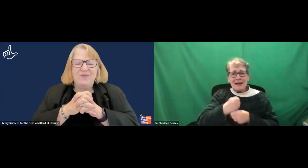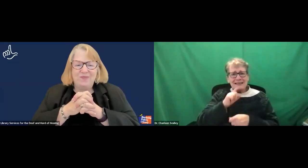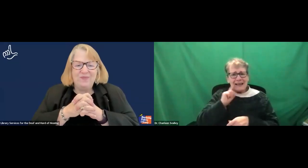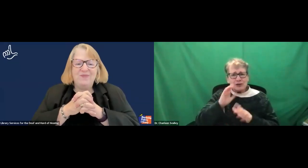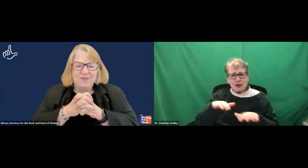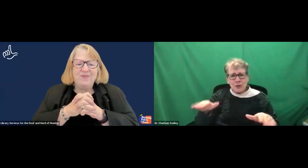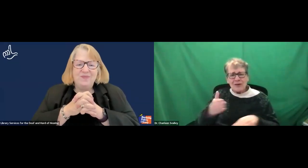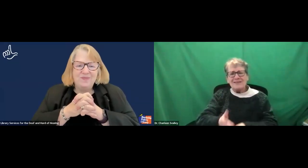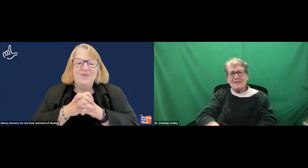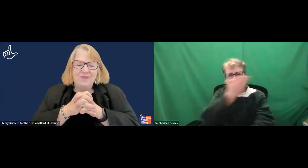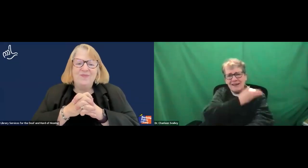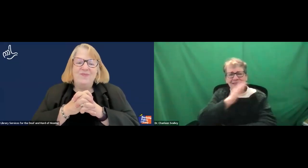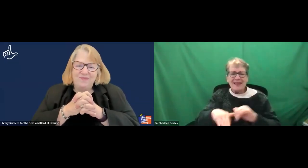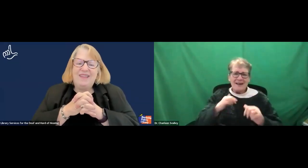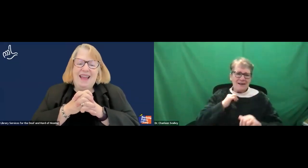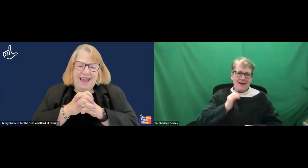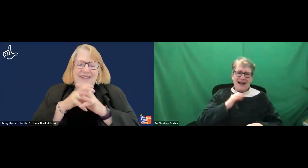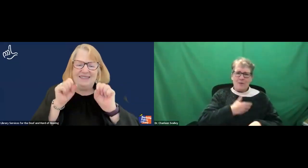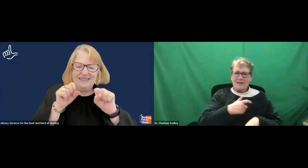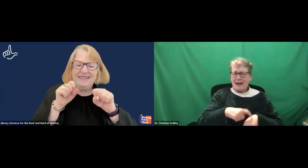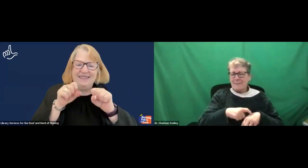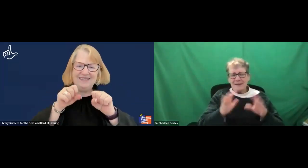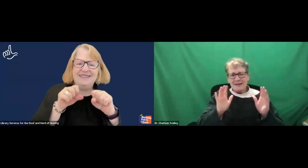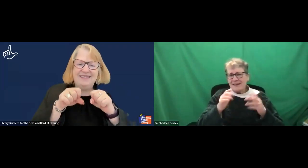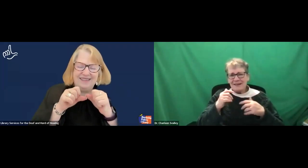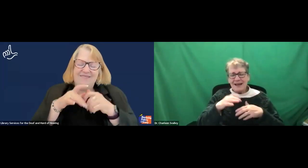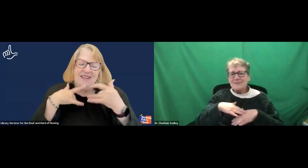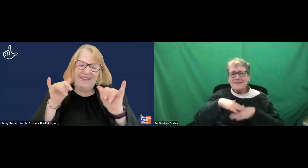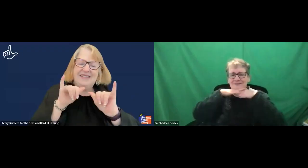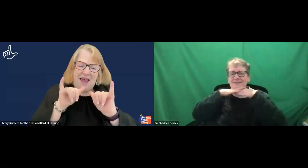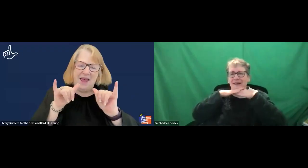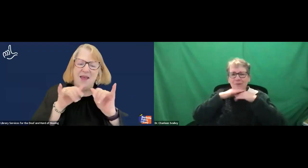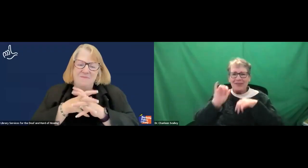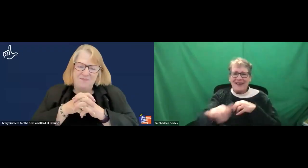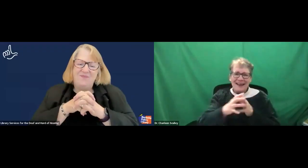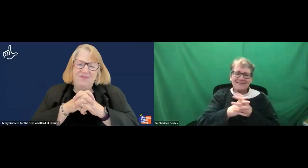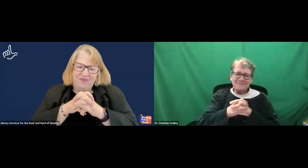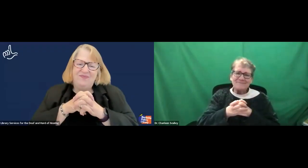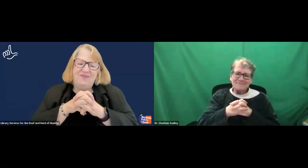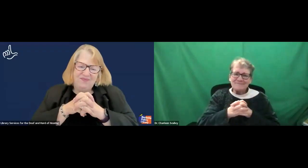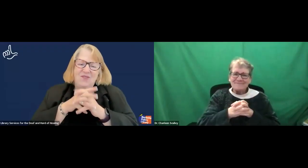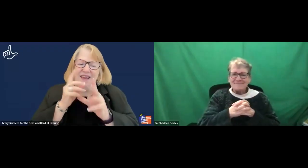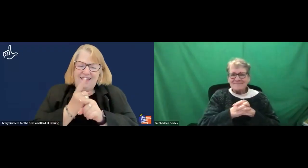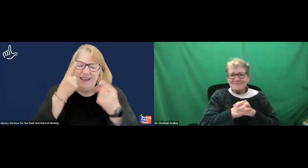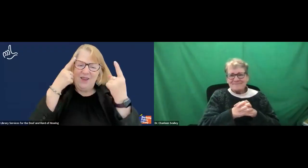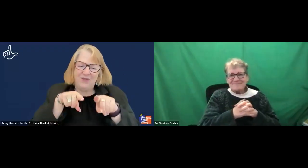[Interpreter for Dr. Charleen] That's right. I want to invest my time, and my spirit, and my soul to improve the lives of--